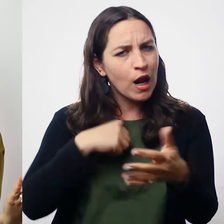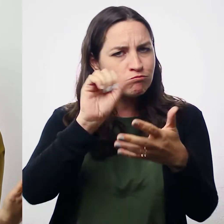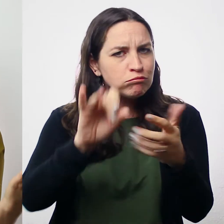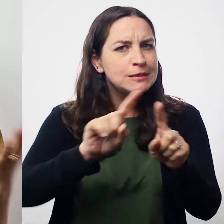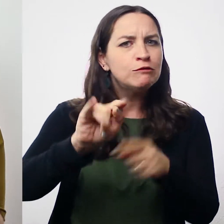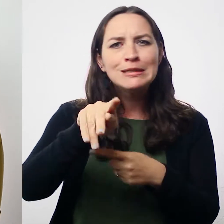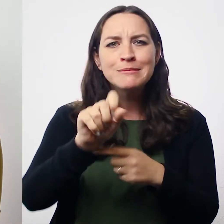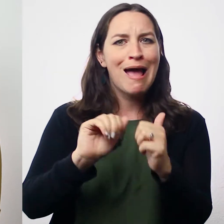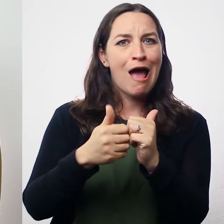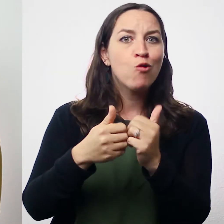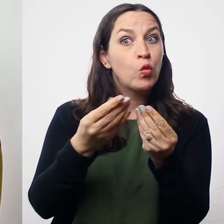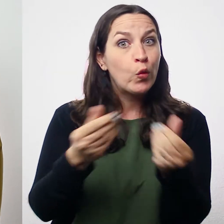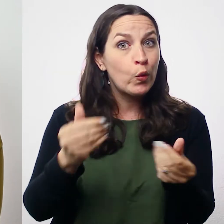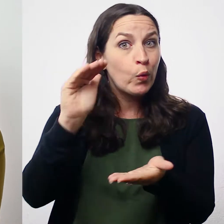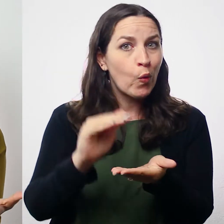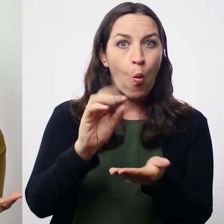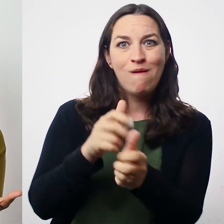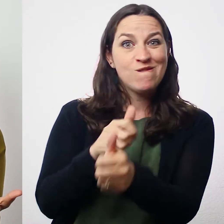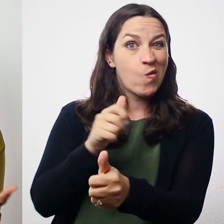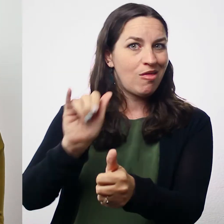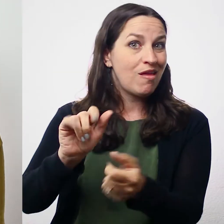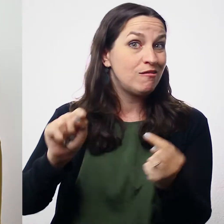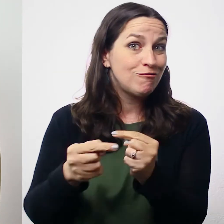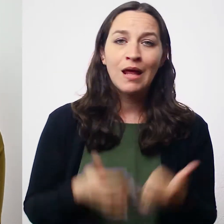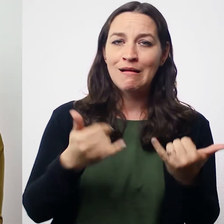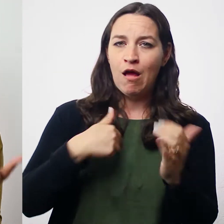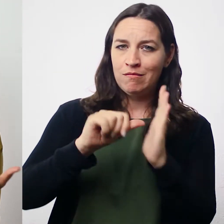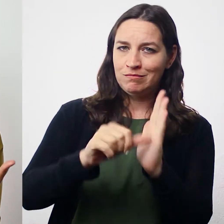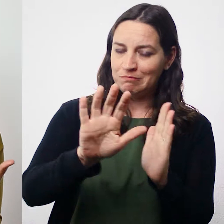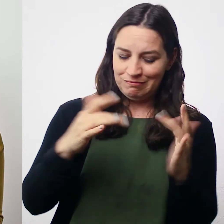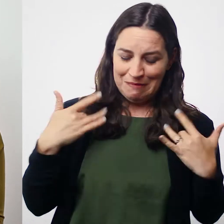to alleviate the pain or try to avoid that injury altogether. I just want to emphasize I'm not a